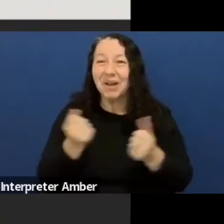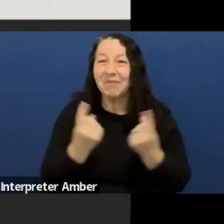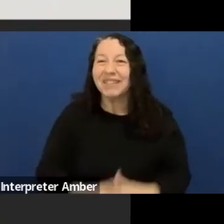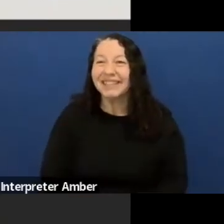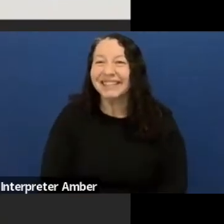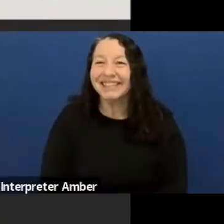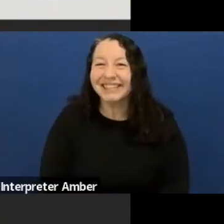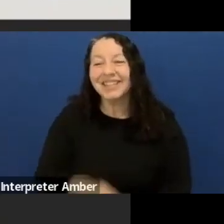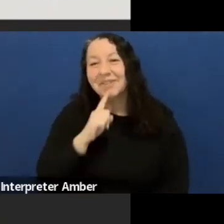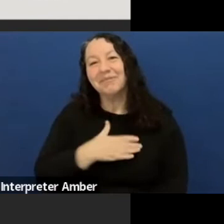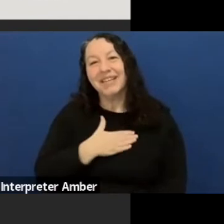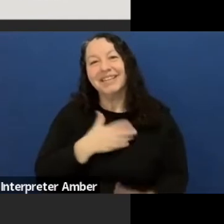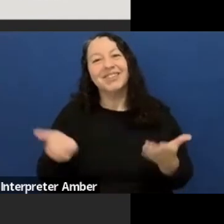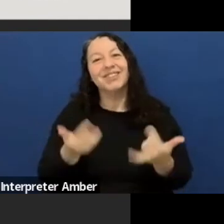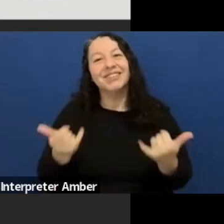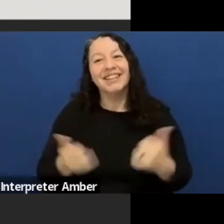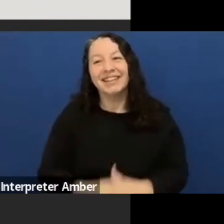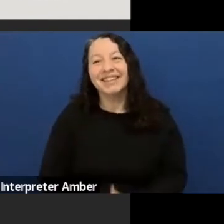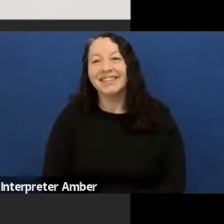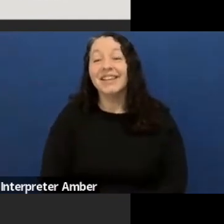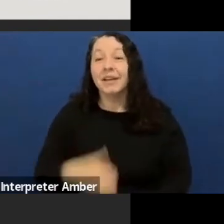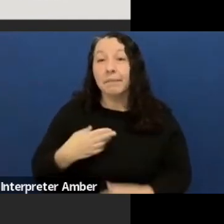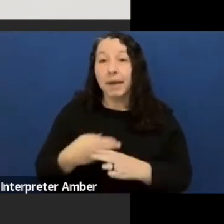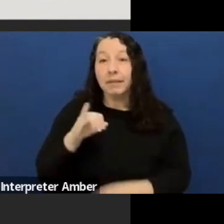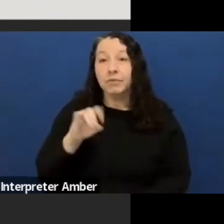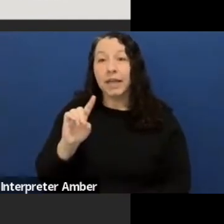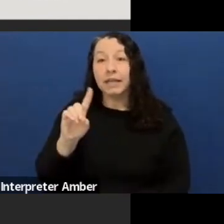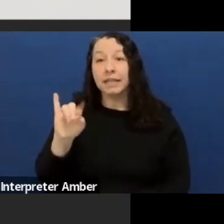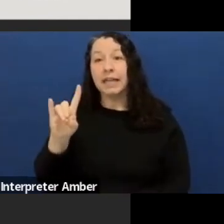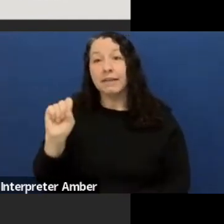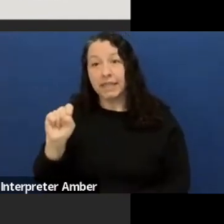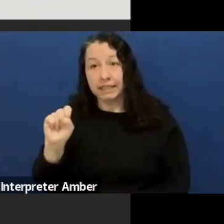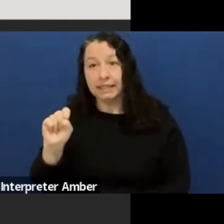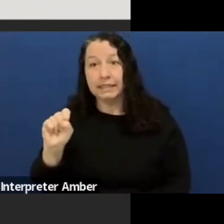Thank you so much. Welcome, everybody. We're really glad that you're here today. My name